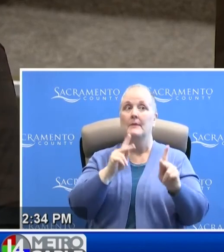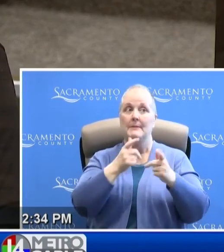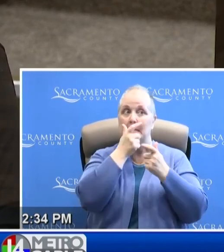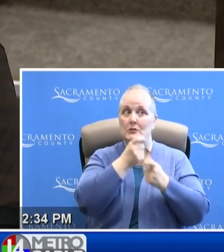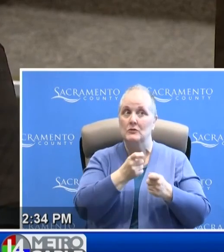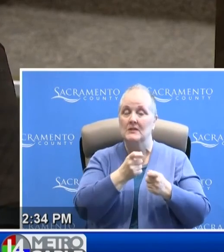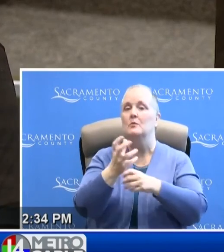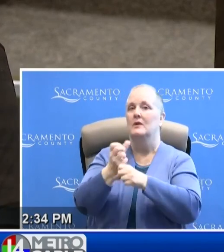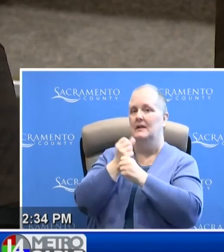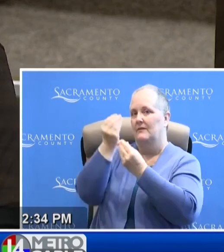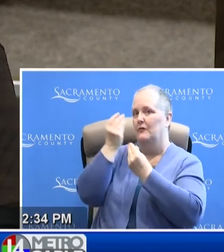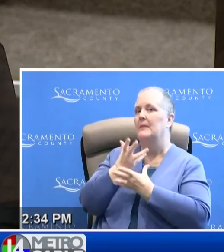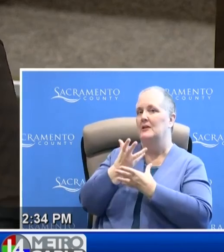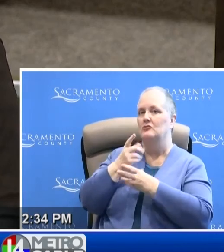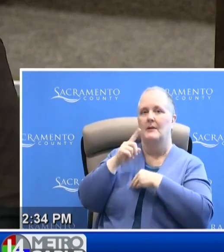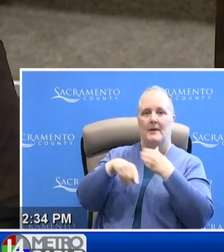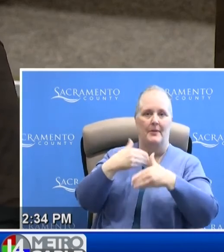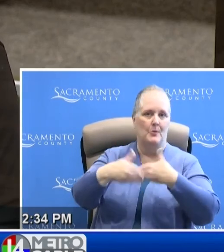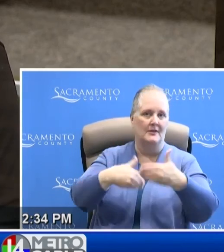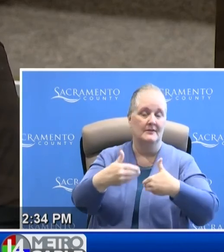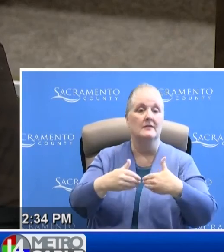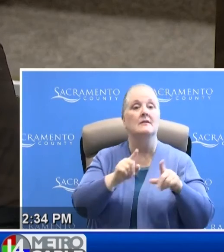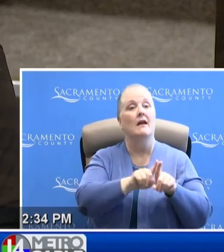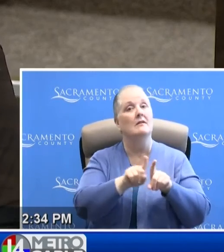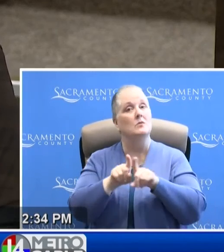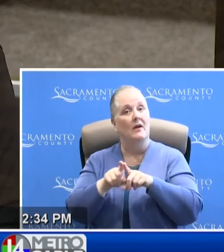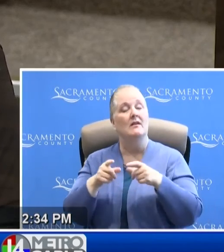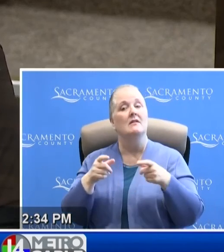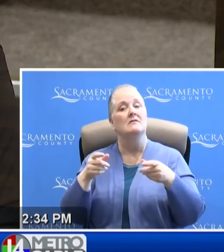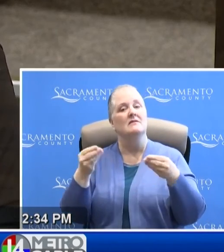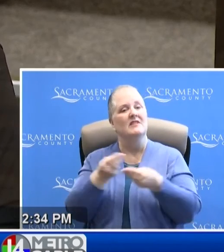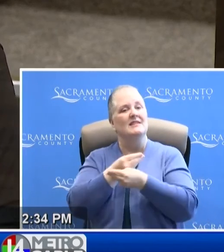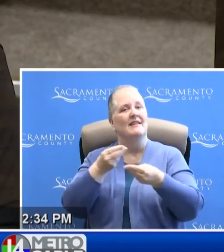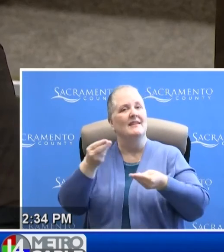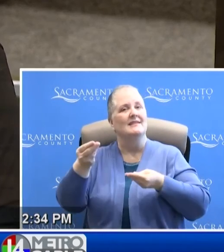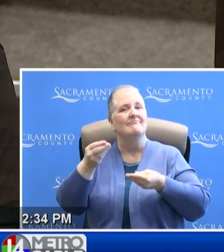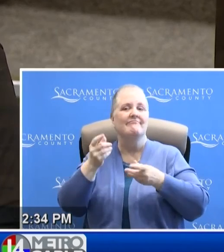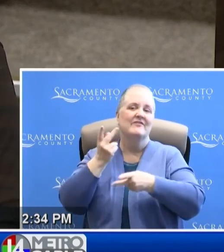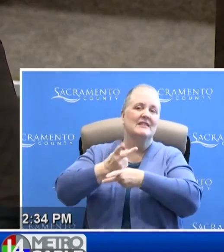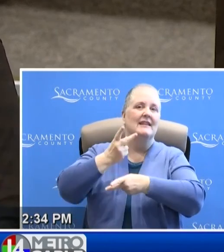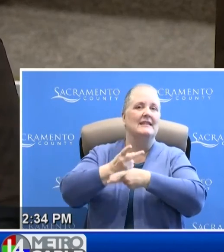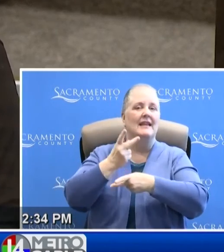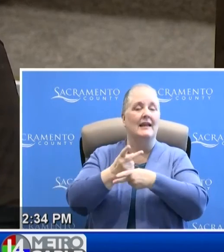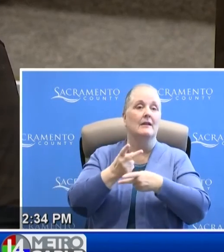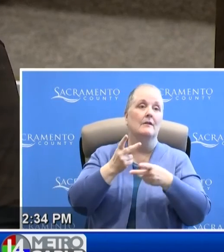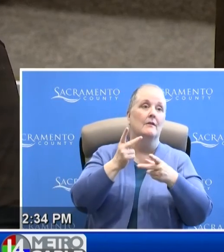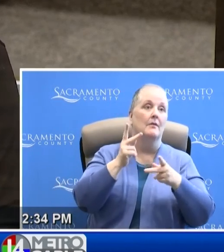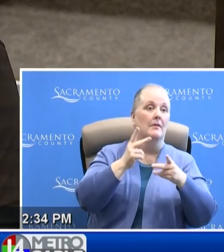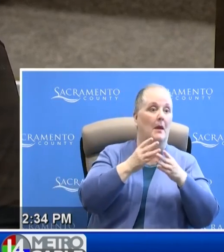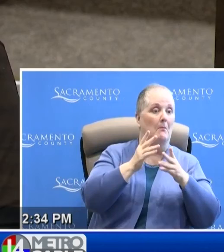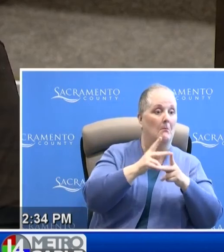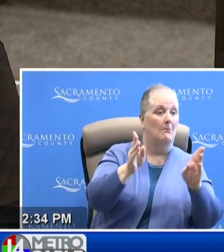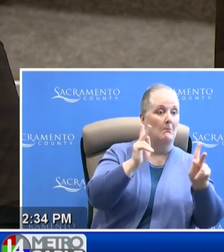of the process, as well as facilitated the public and virtual workshops . The clerk of the board